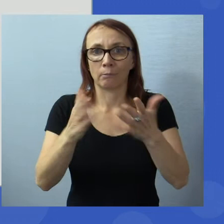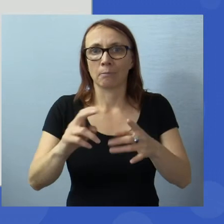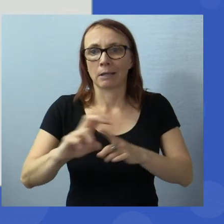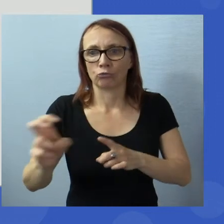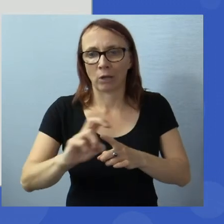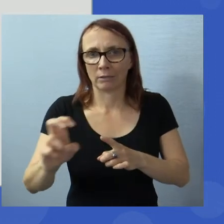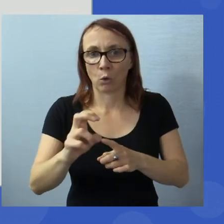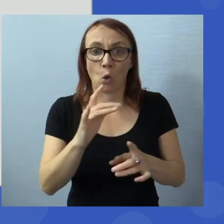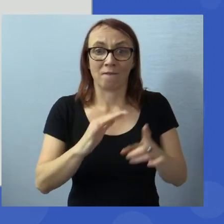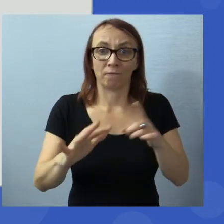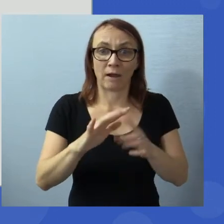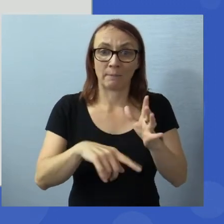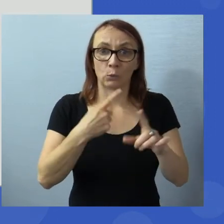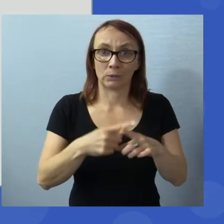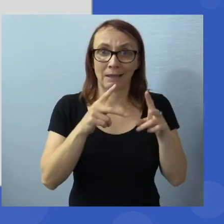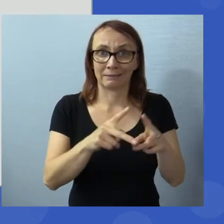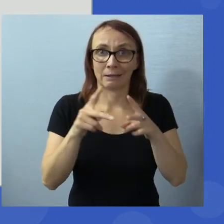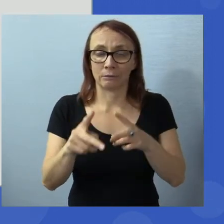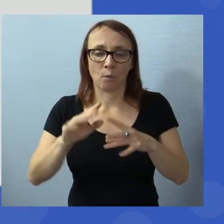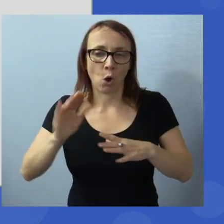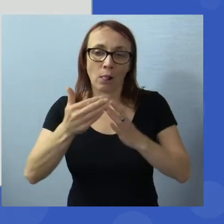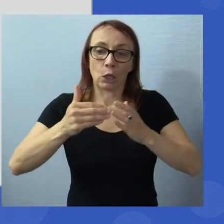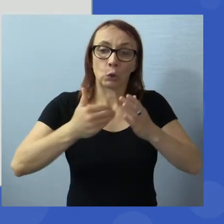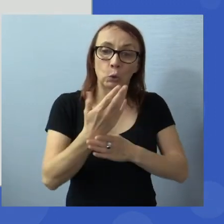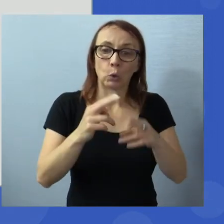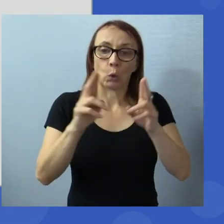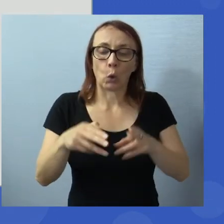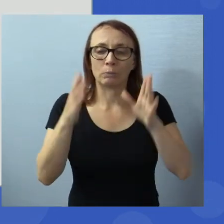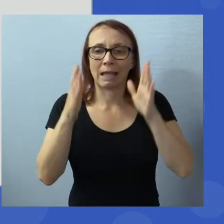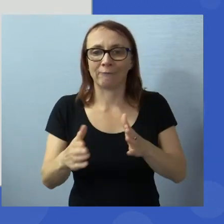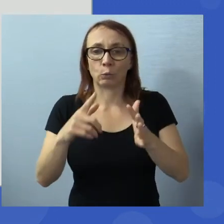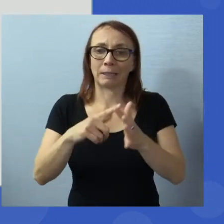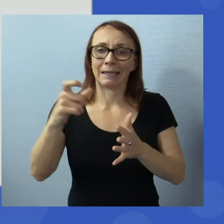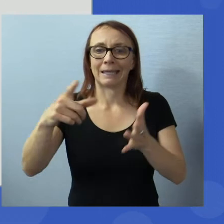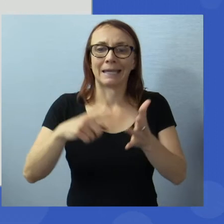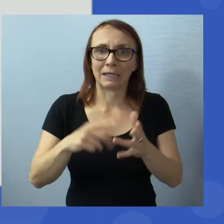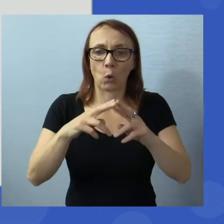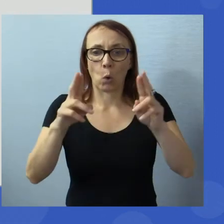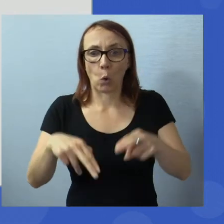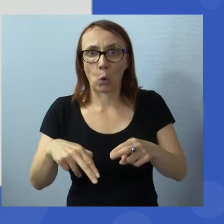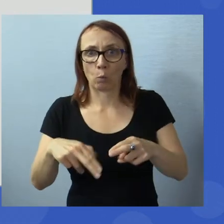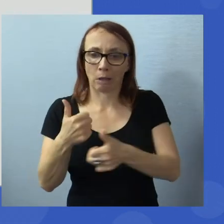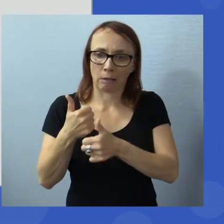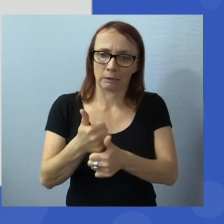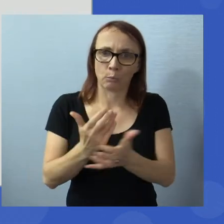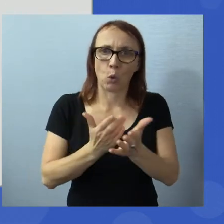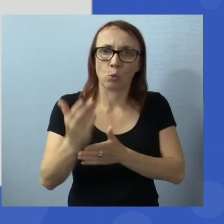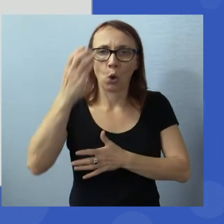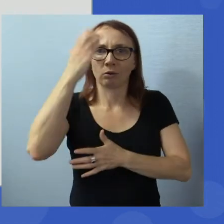system and the requirement for all new homes to be eco homes that are accessible via government-issued eco mortgage issued at a preferential rate